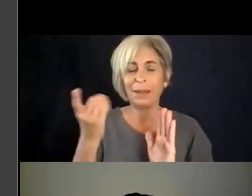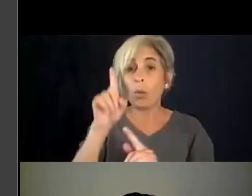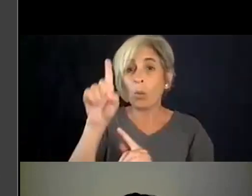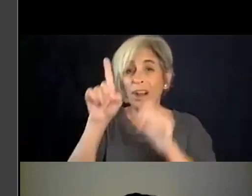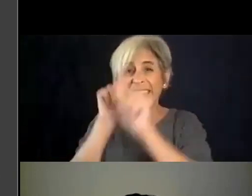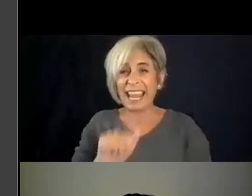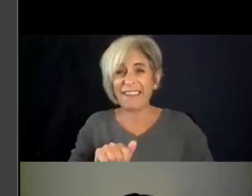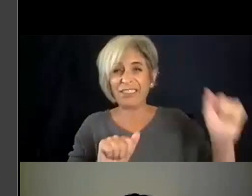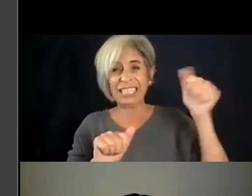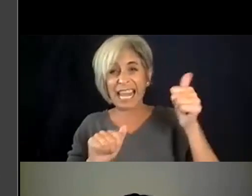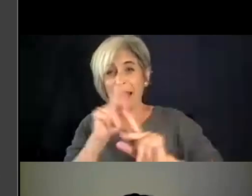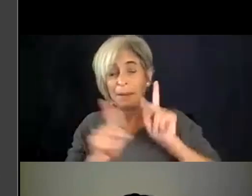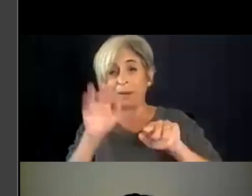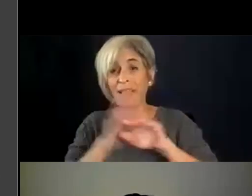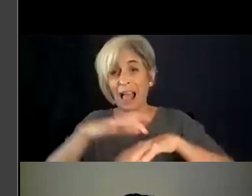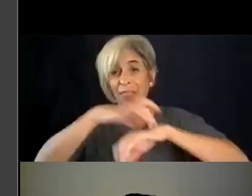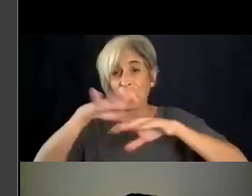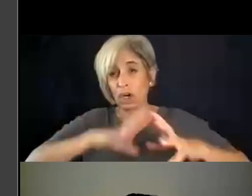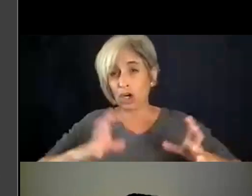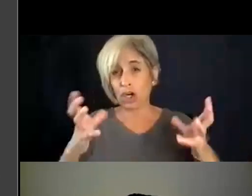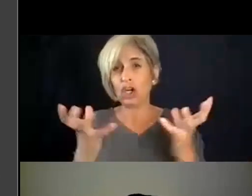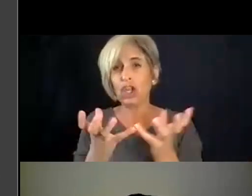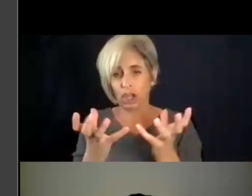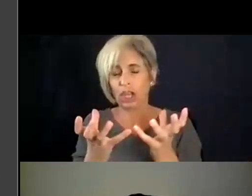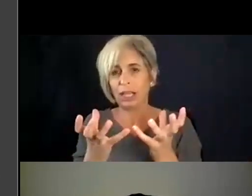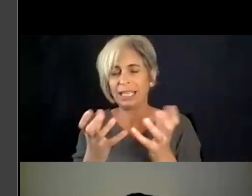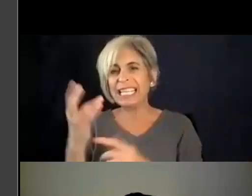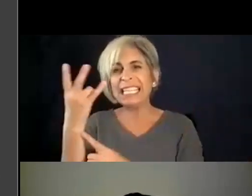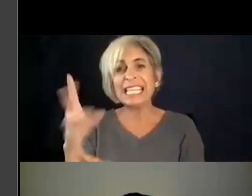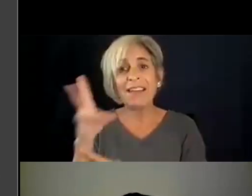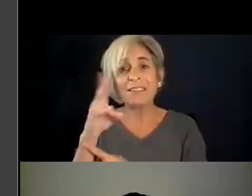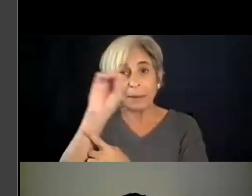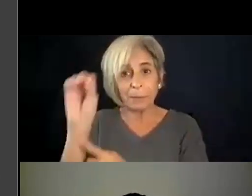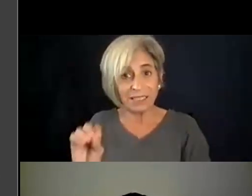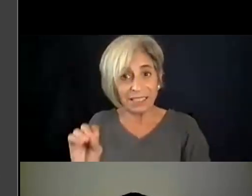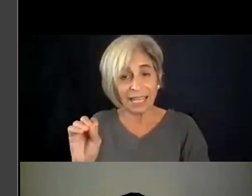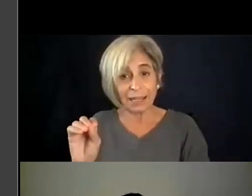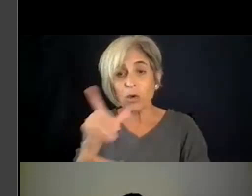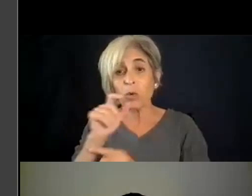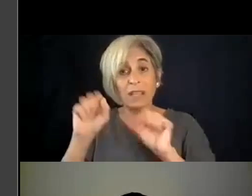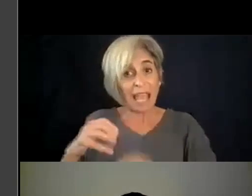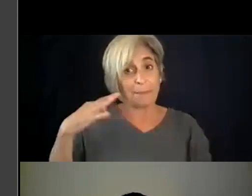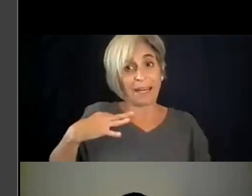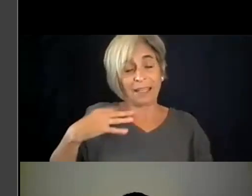every 10 people on the planet. Only 17 percent of those who could benefit from hearing devices actually use one.